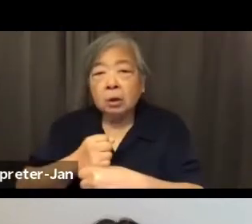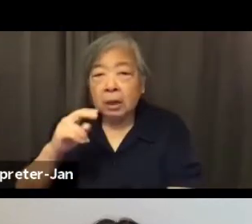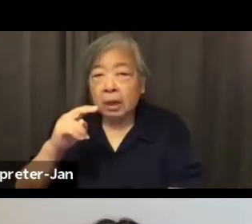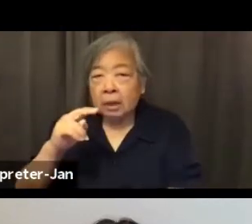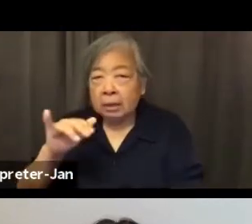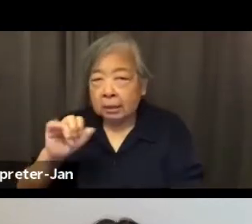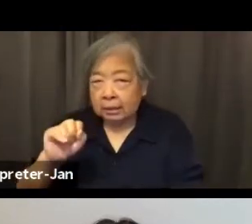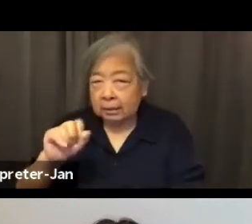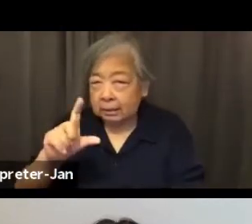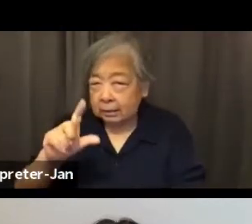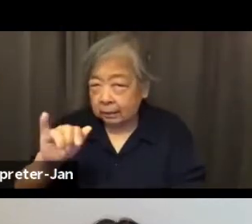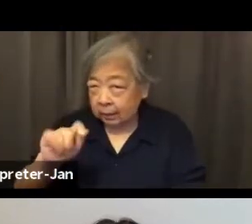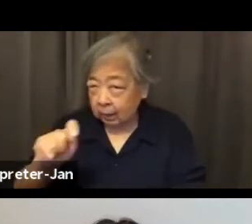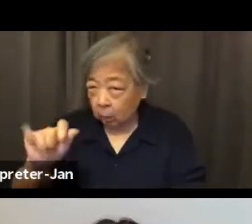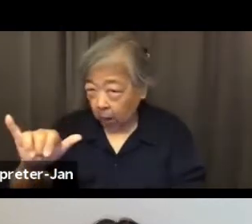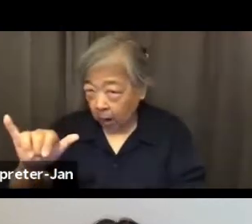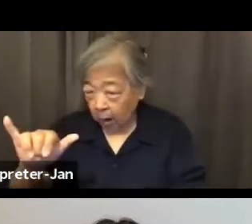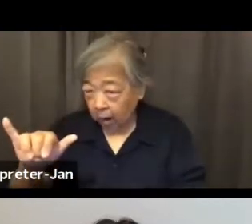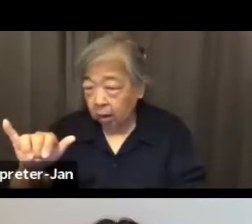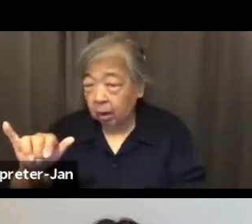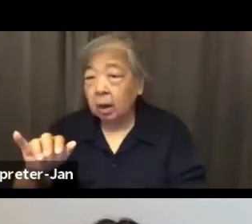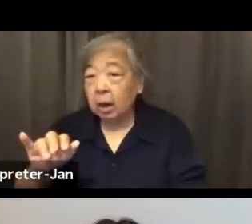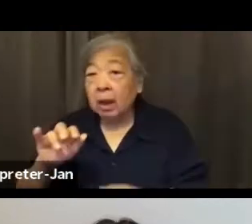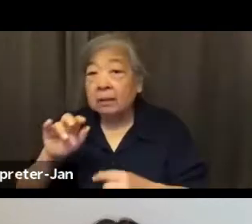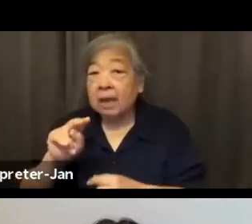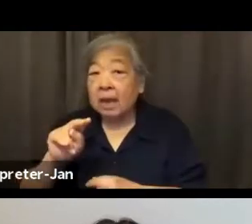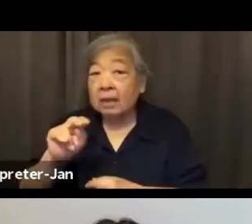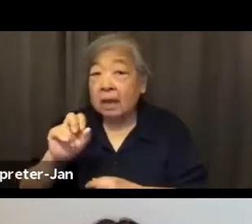so if you're using a screen reader, it's NSLI-Y.